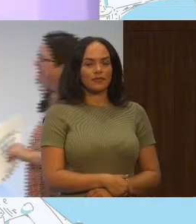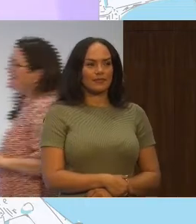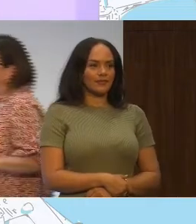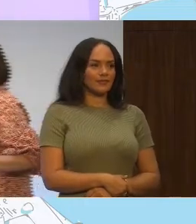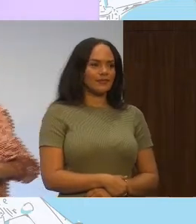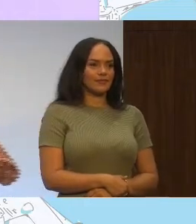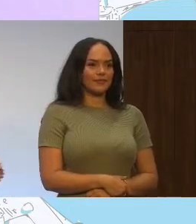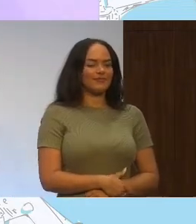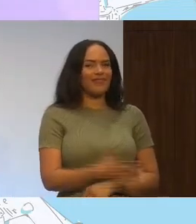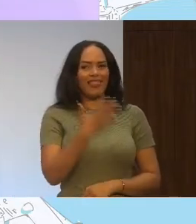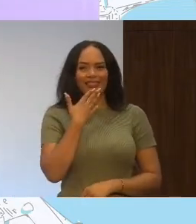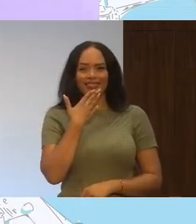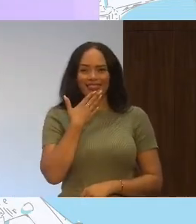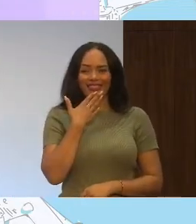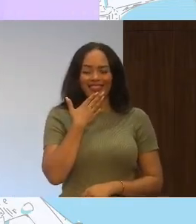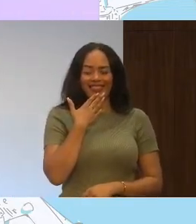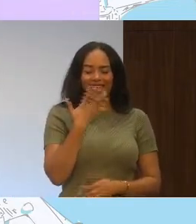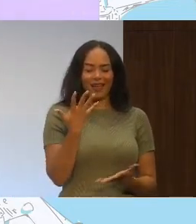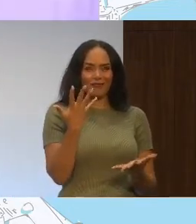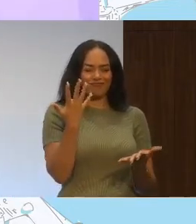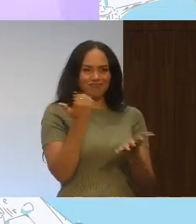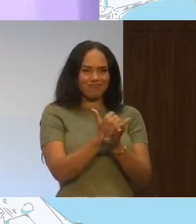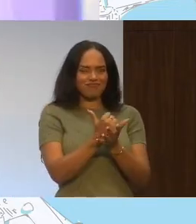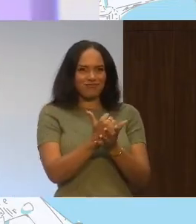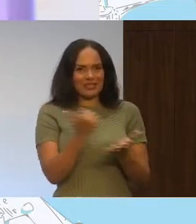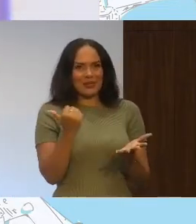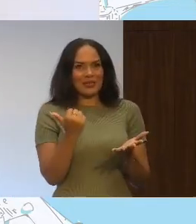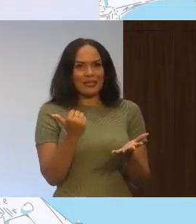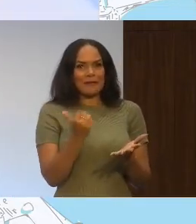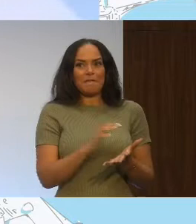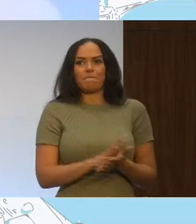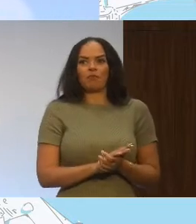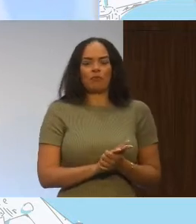Thank you very much. That was fascinating. We are going to have opportunities for Q&A.